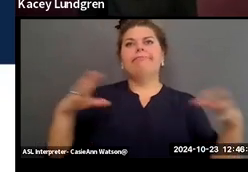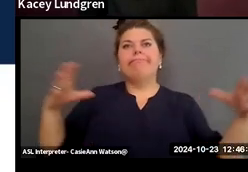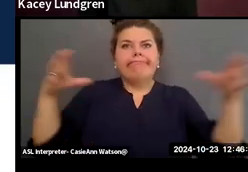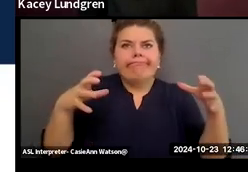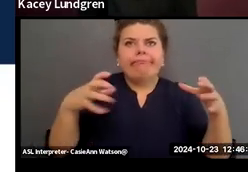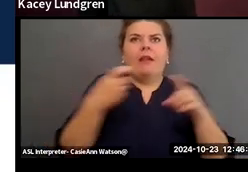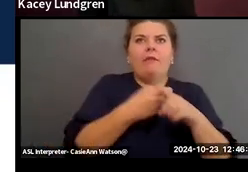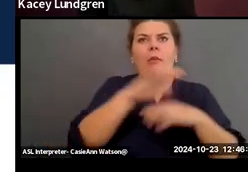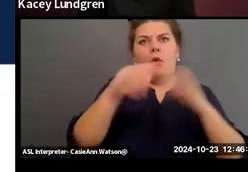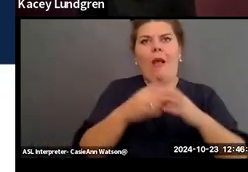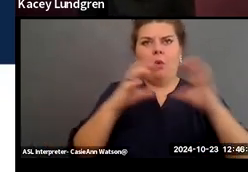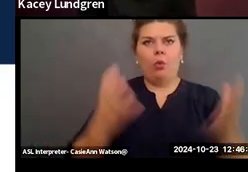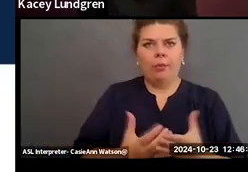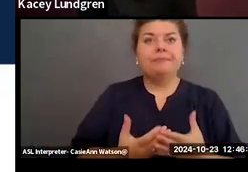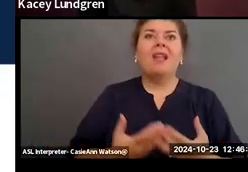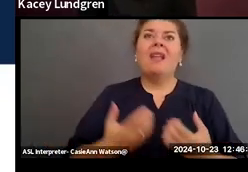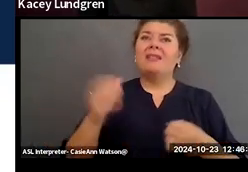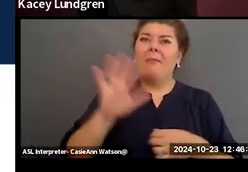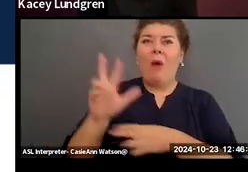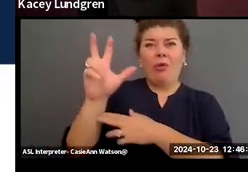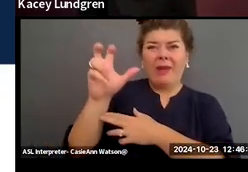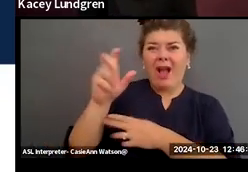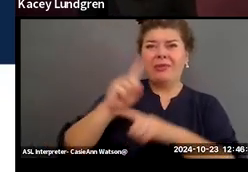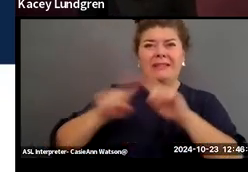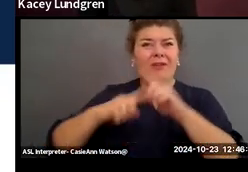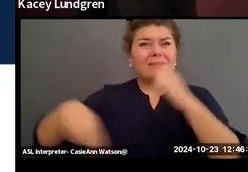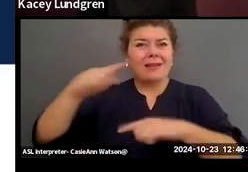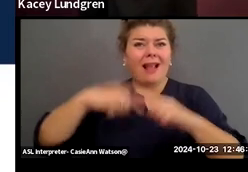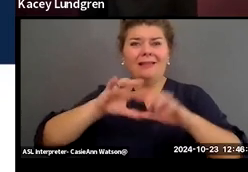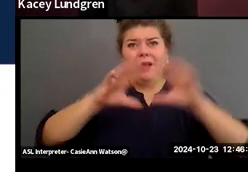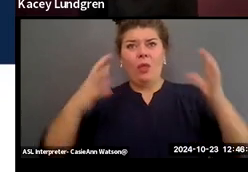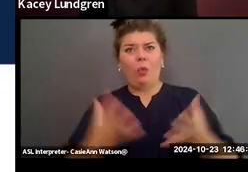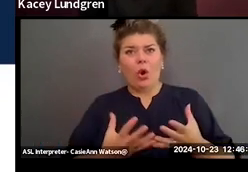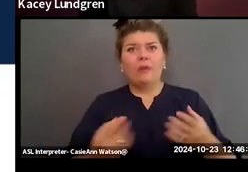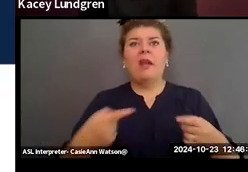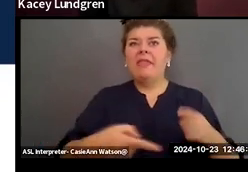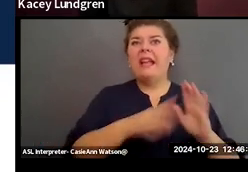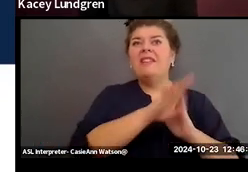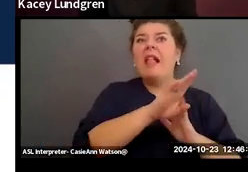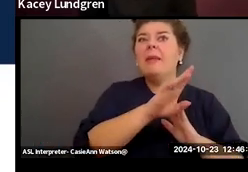There are about 300 different sign languages all over the world. They develop naturally when the need arises,